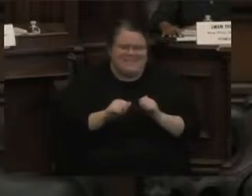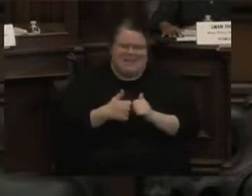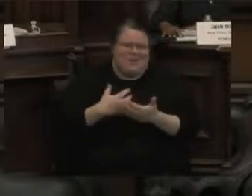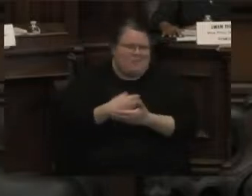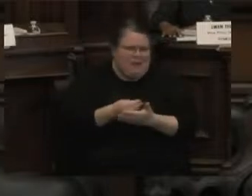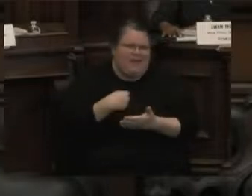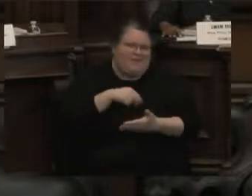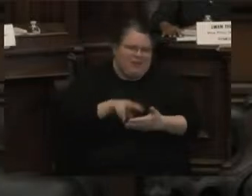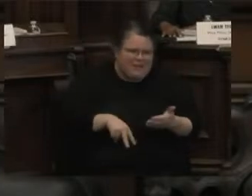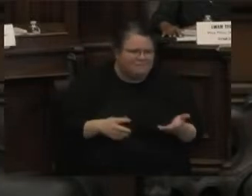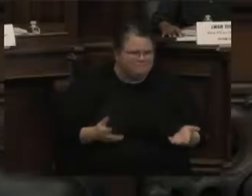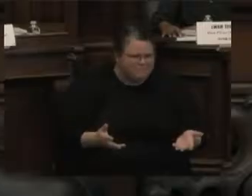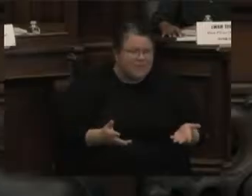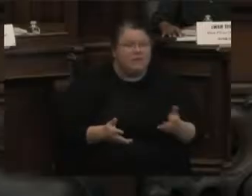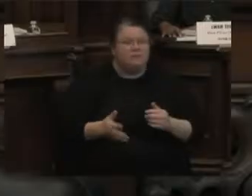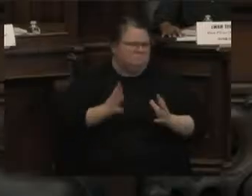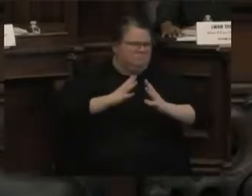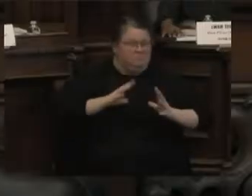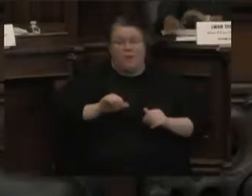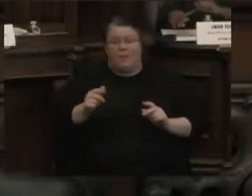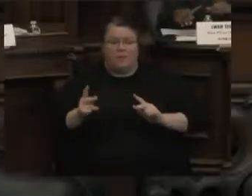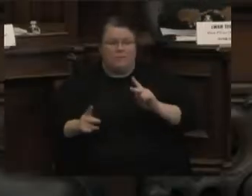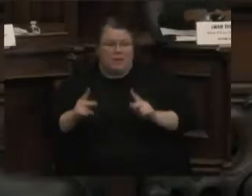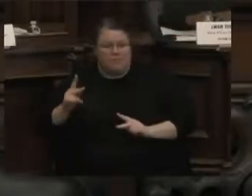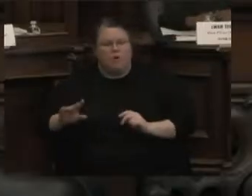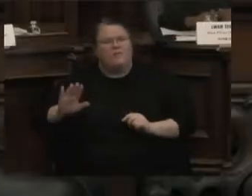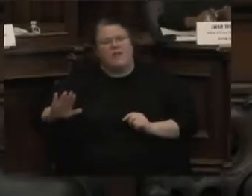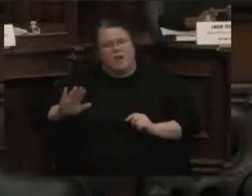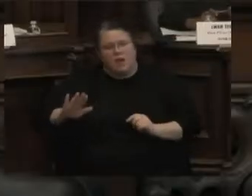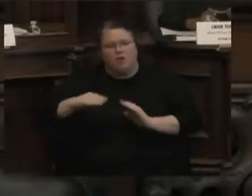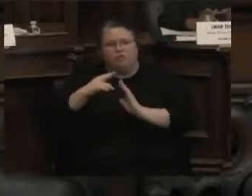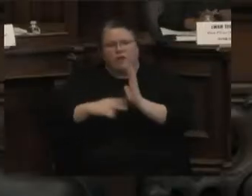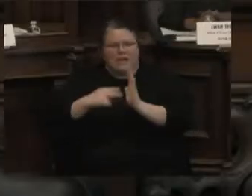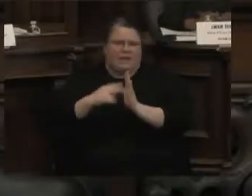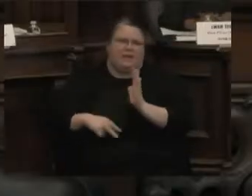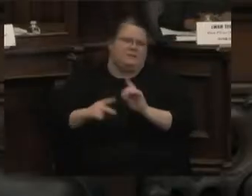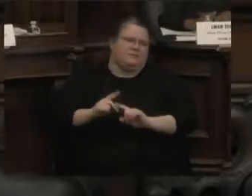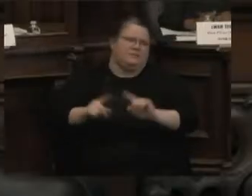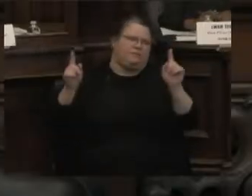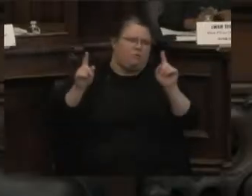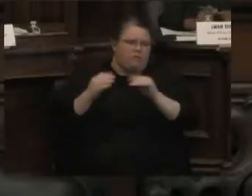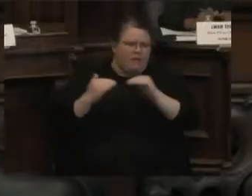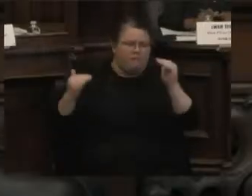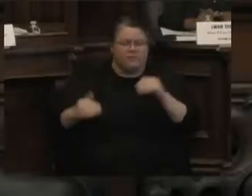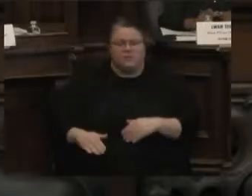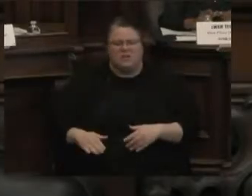I can read this. Yes, I read for a living. Yes. So that's